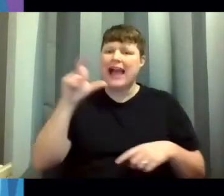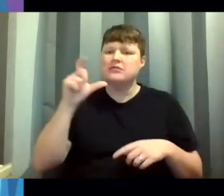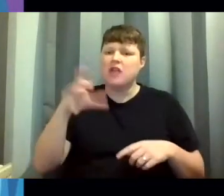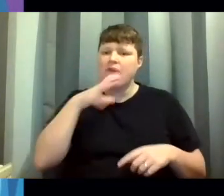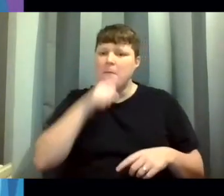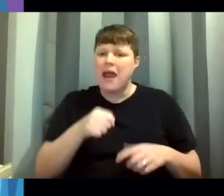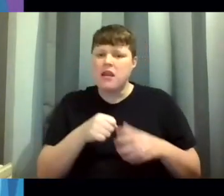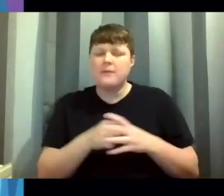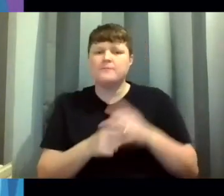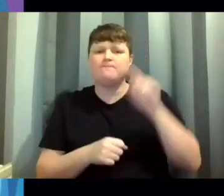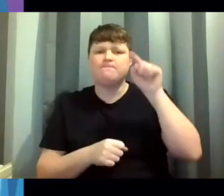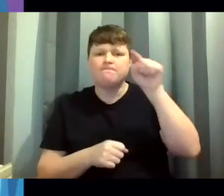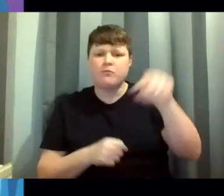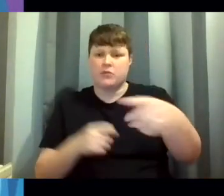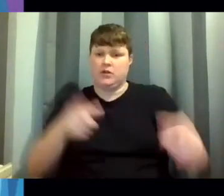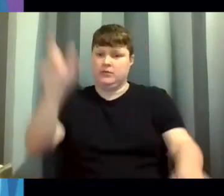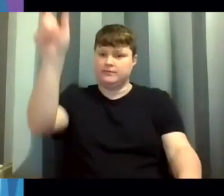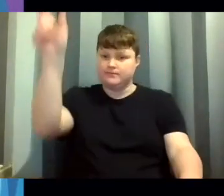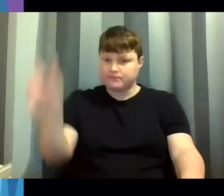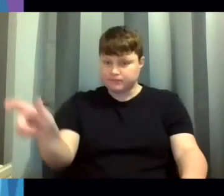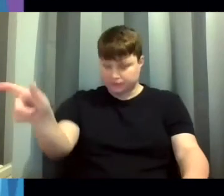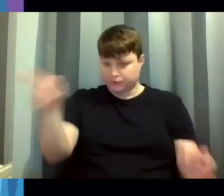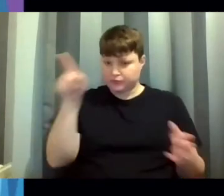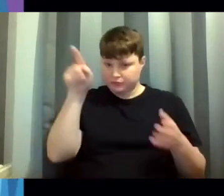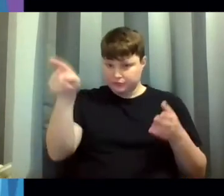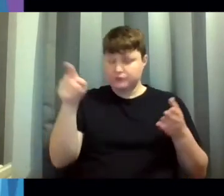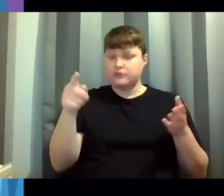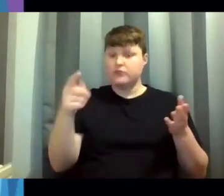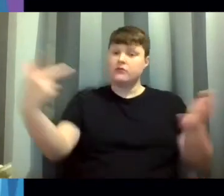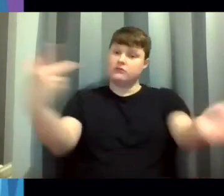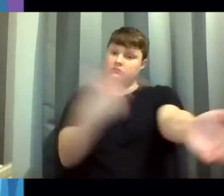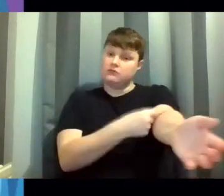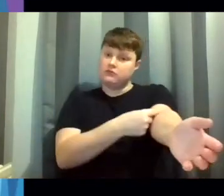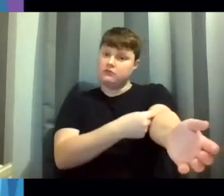is injected with a drug and this drug is toxic when it gets exposed to light.